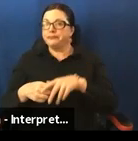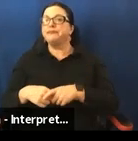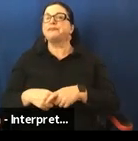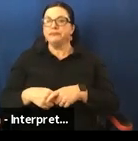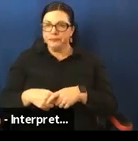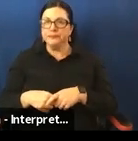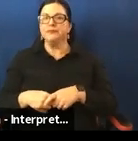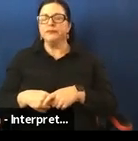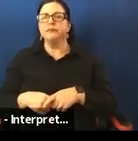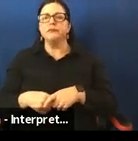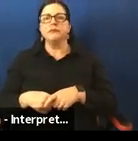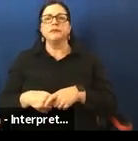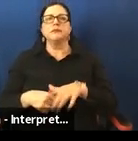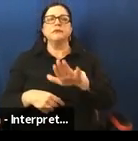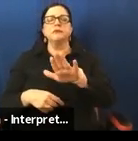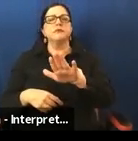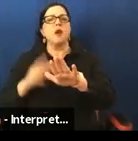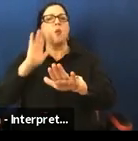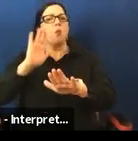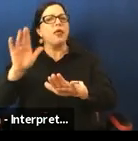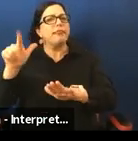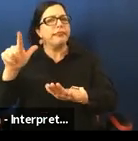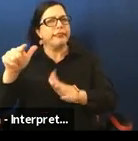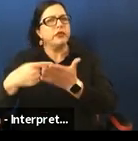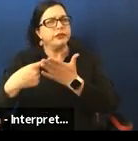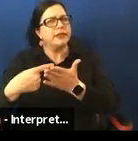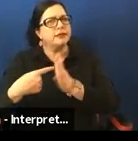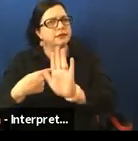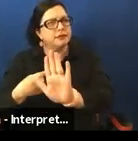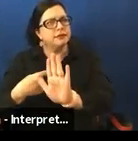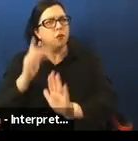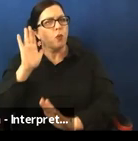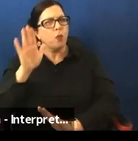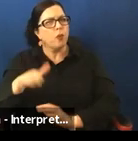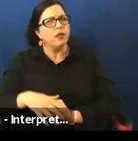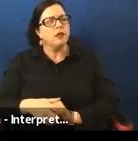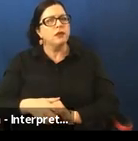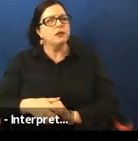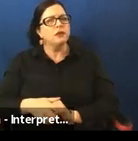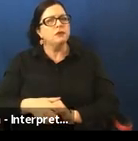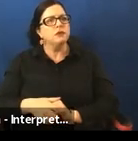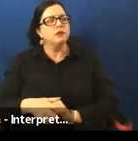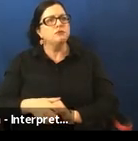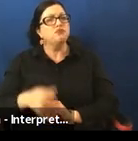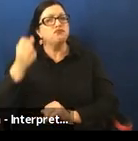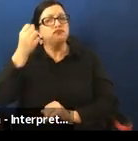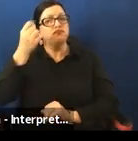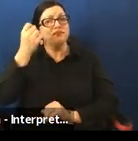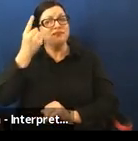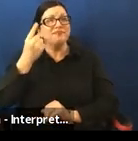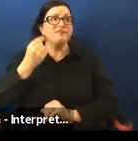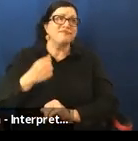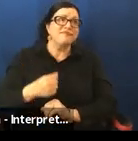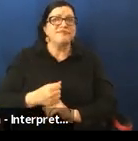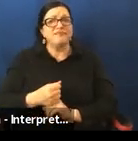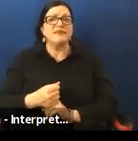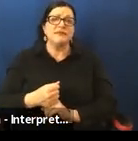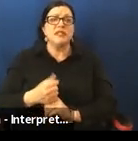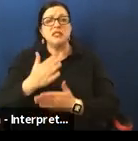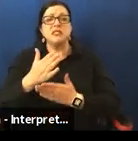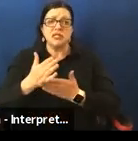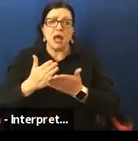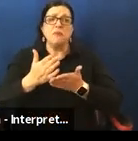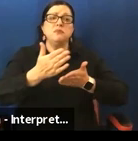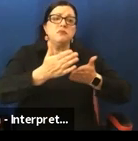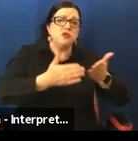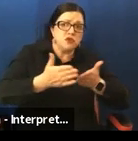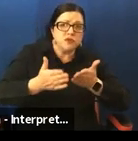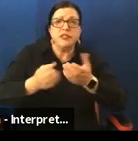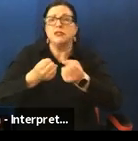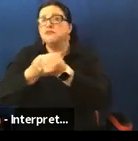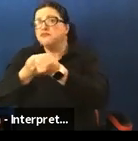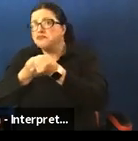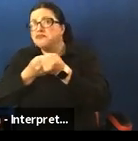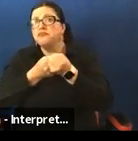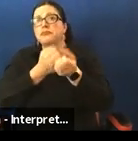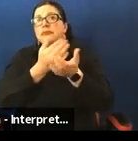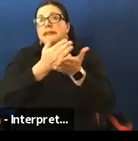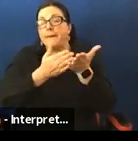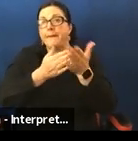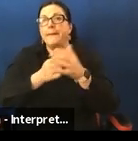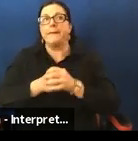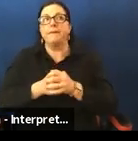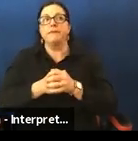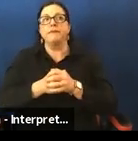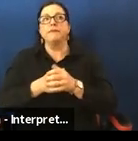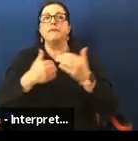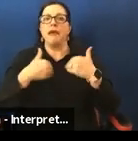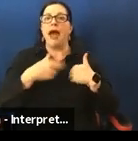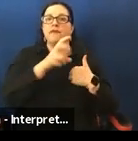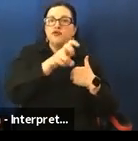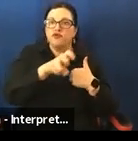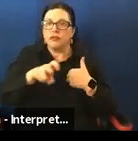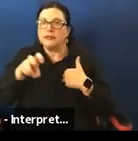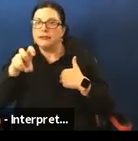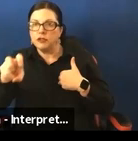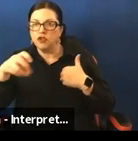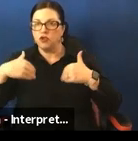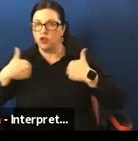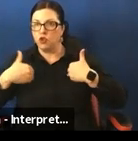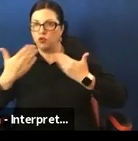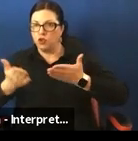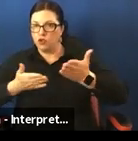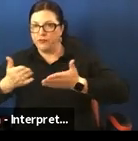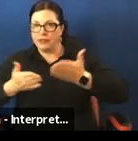Jason Williams: I'm going to talk about that throughout the presentation. And honestly, the main thing is, is yes. There are some services and there are a lot of what we call transitional age youth services so that could be the range from eight years of 18 to 24